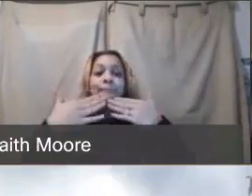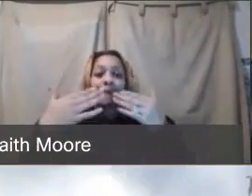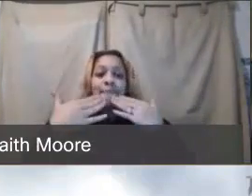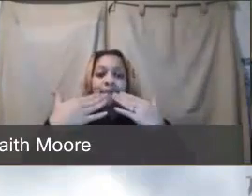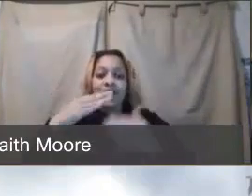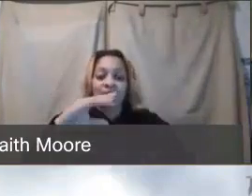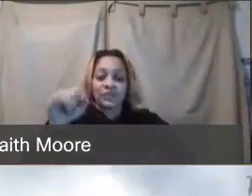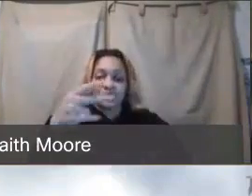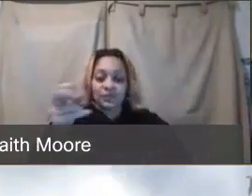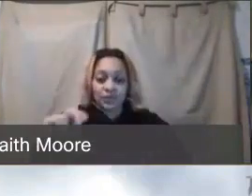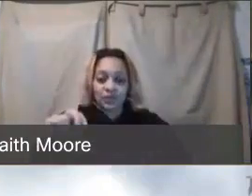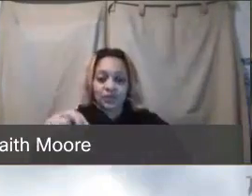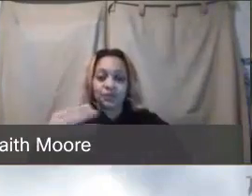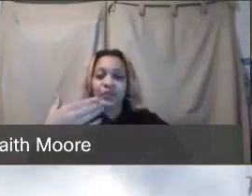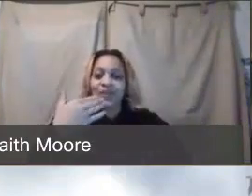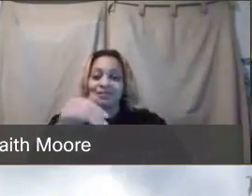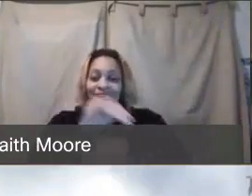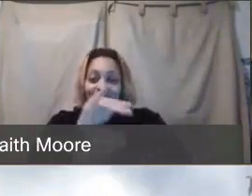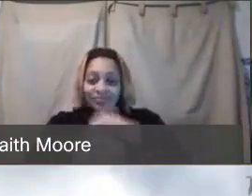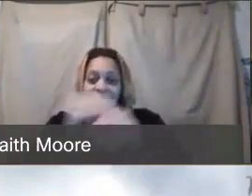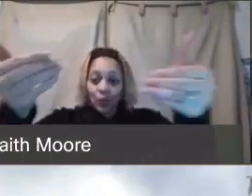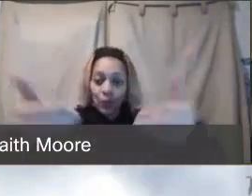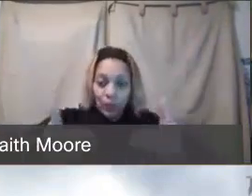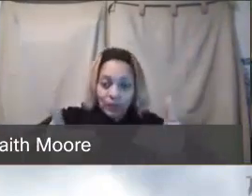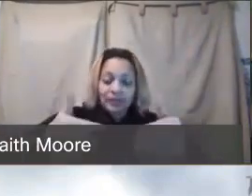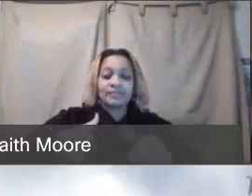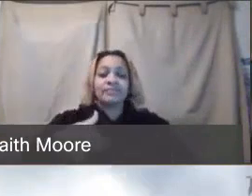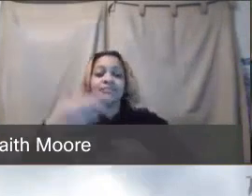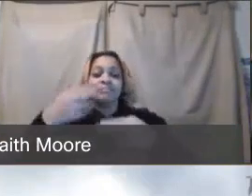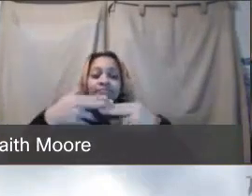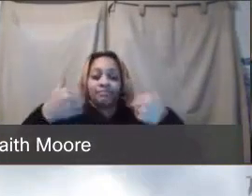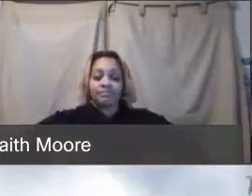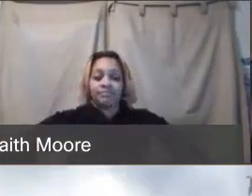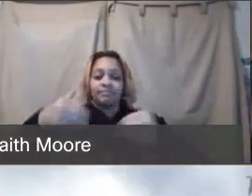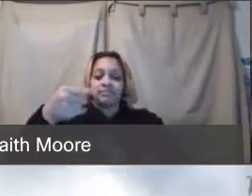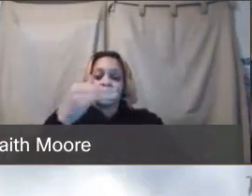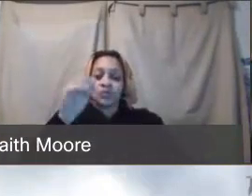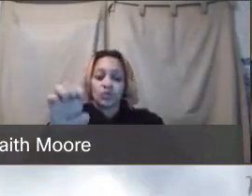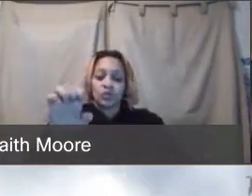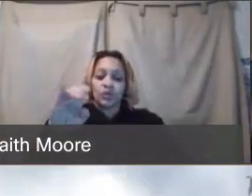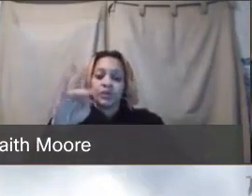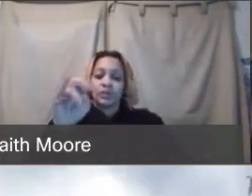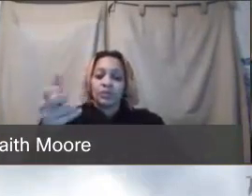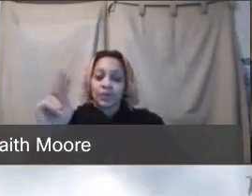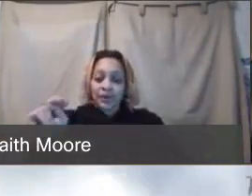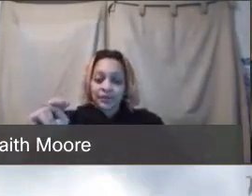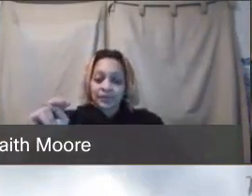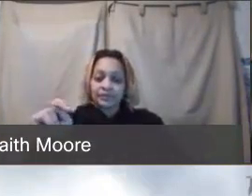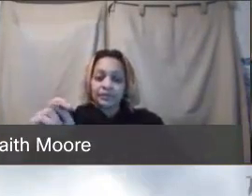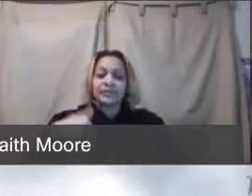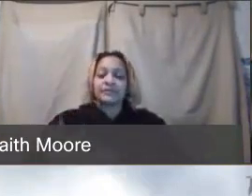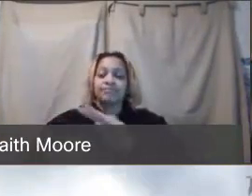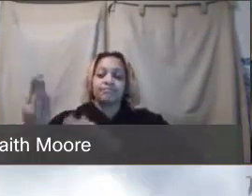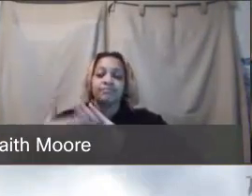Good evening. Welcome. I'm George. Brandon and I manage the active transportation branch, and the planning and sustainability division at.